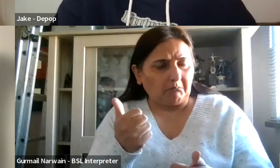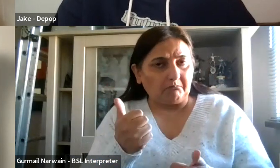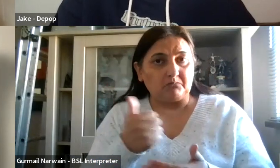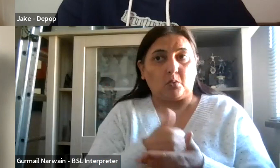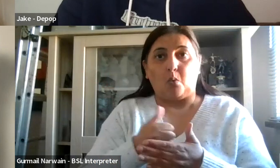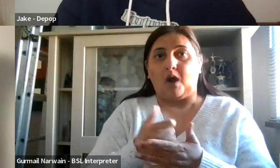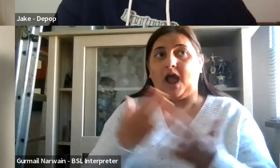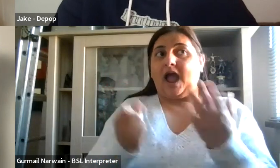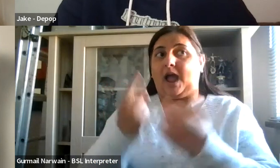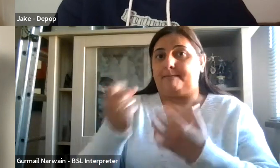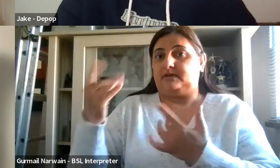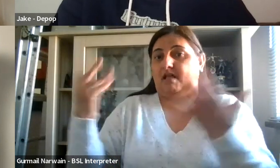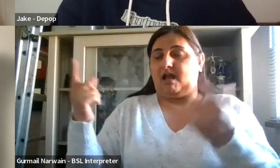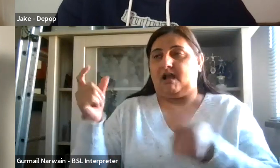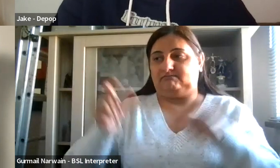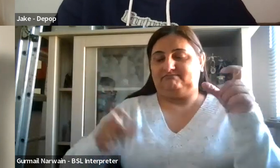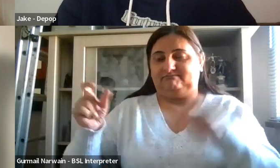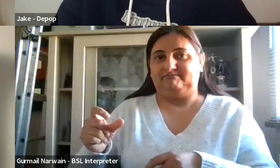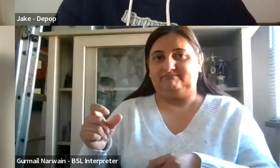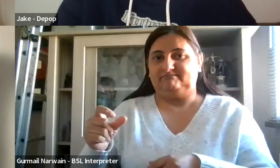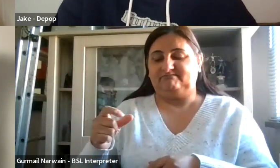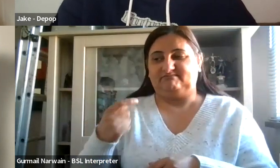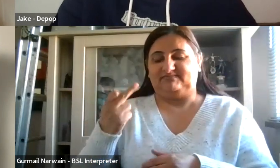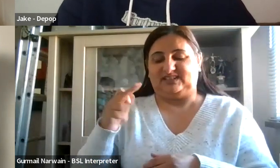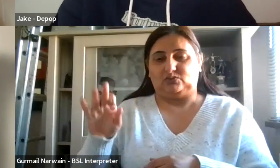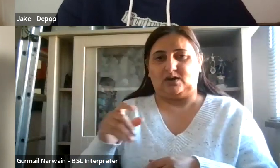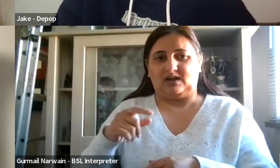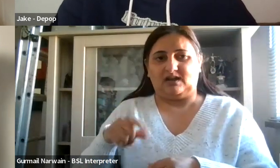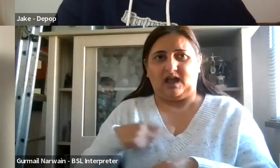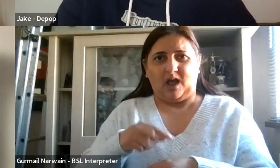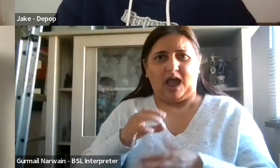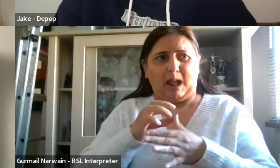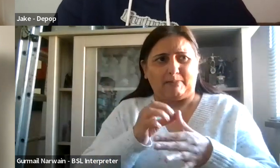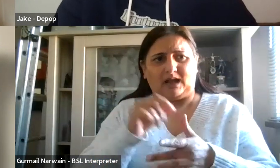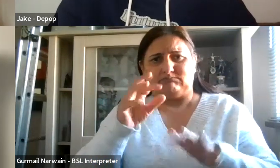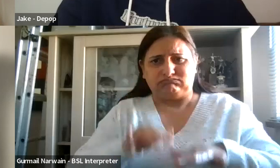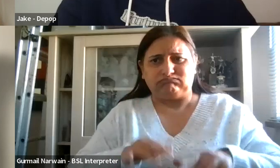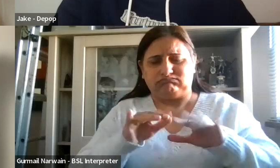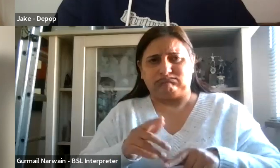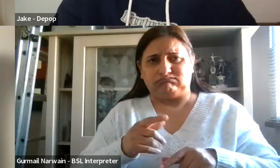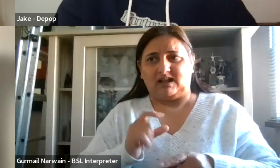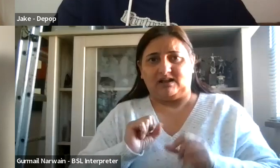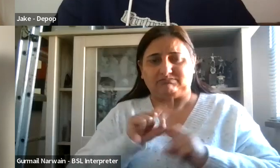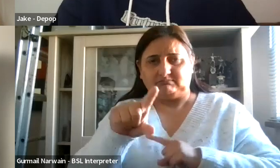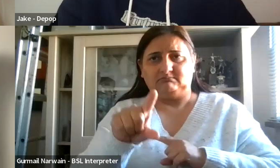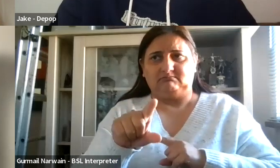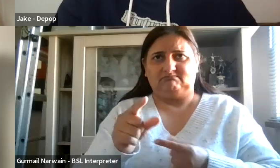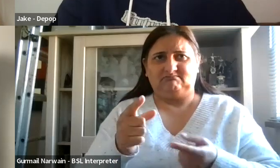An awful lot with a lot of candidates is they just get ghosted. I love the fact that you said you give feedback, what happens a lot is they They spend hours on an application, and then nobody gets back to them. get ghosted. They spend hours, and no one gets back to them.